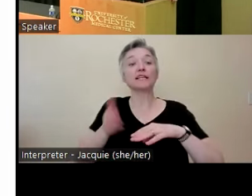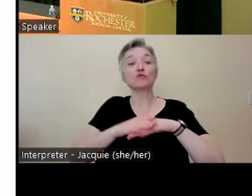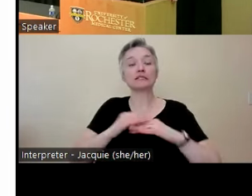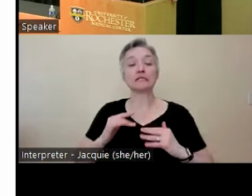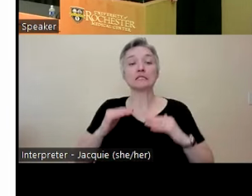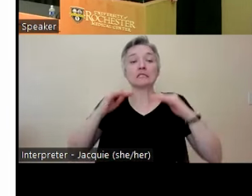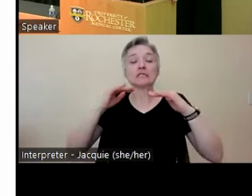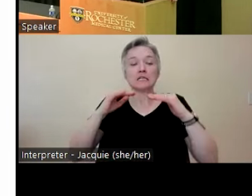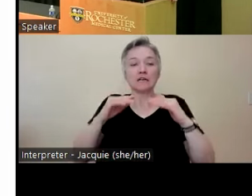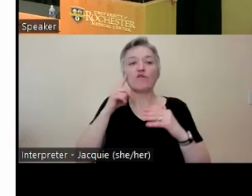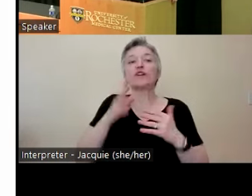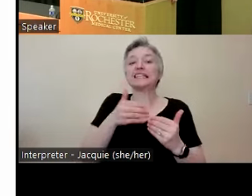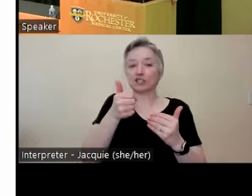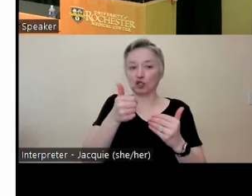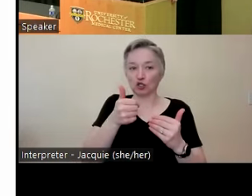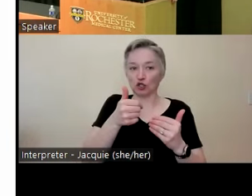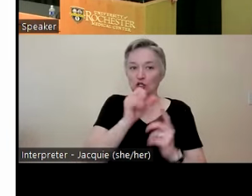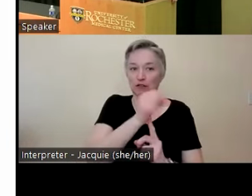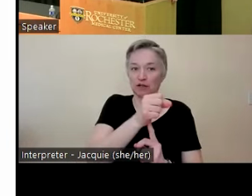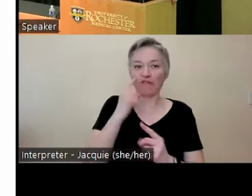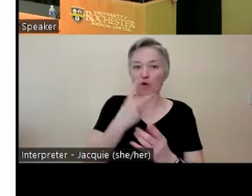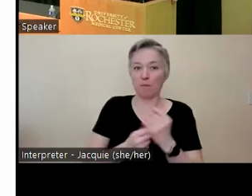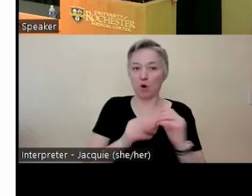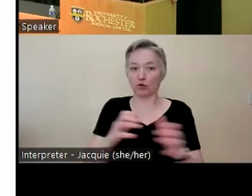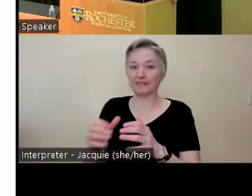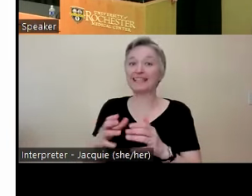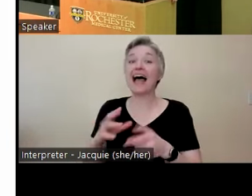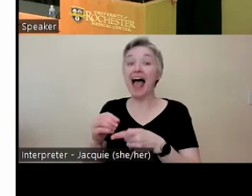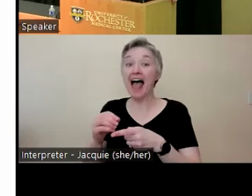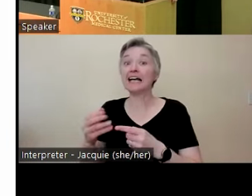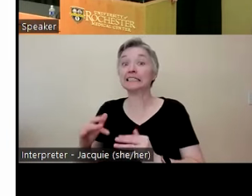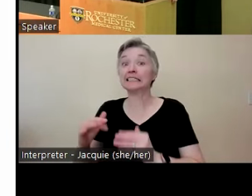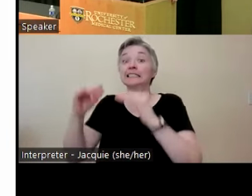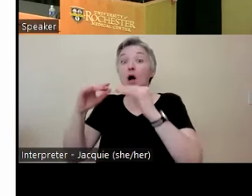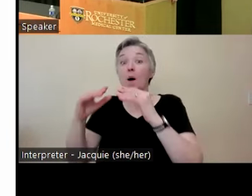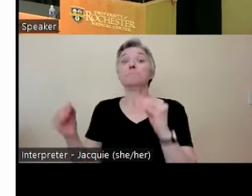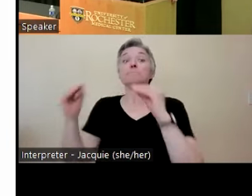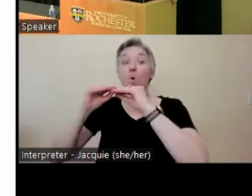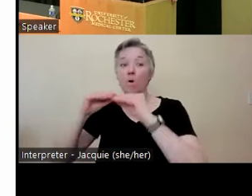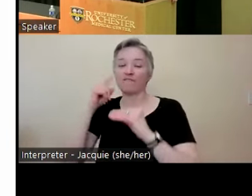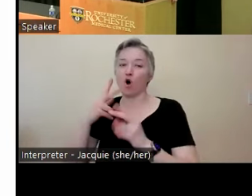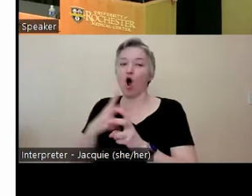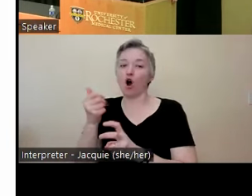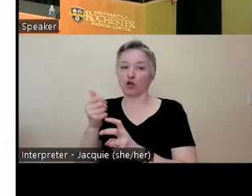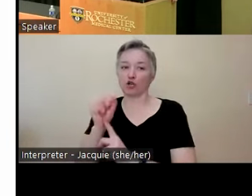further increased arousal for the autism group on that harder condition and we see that increased